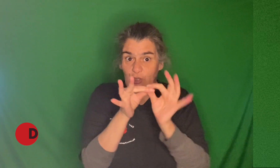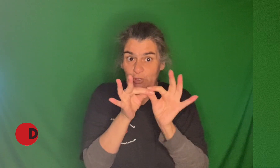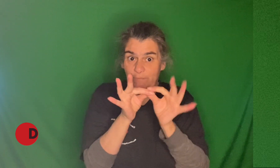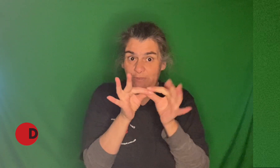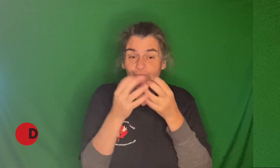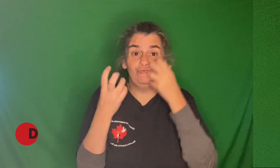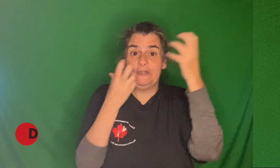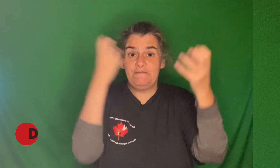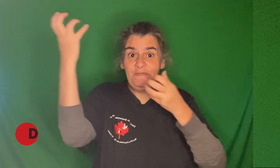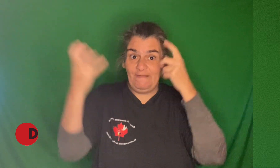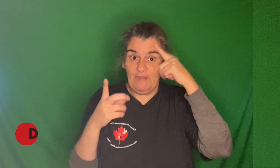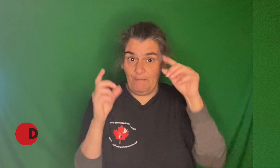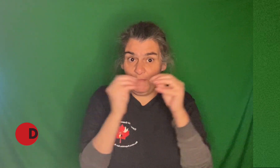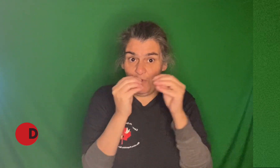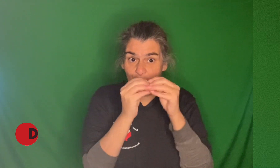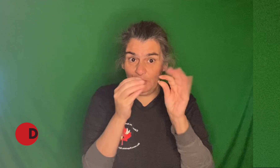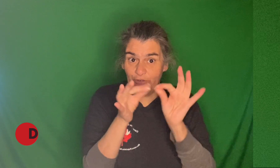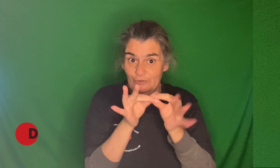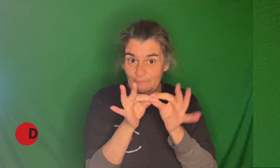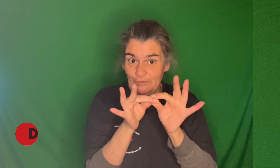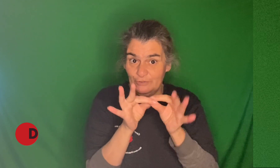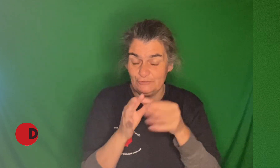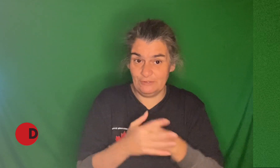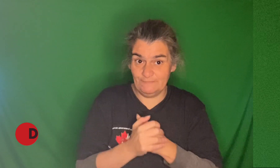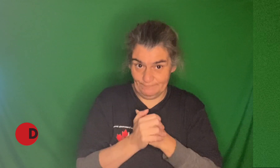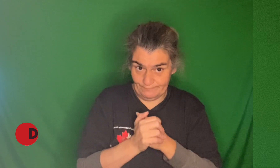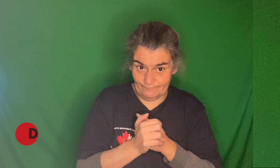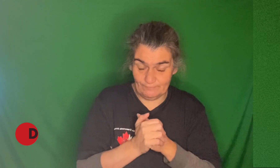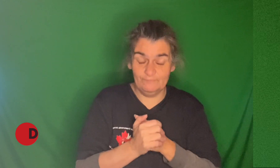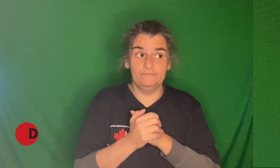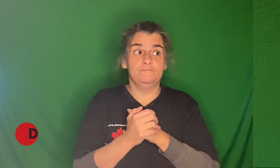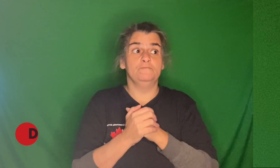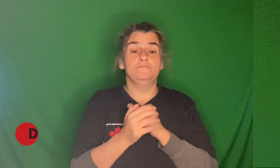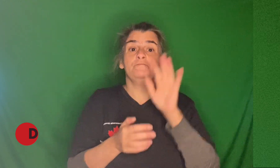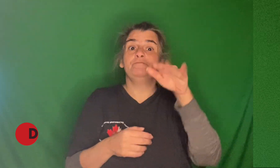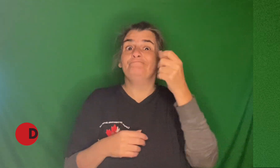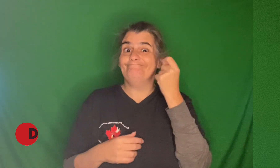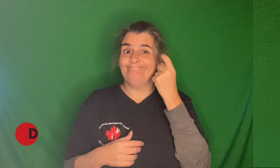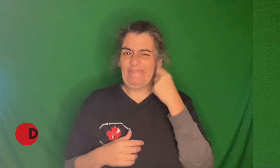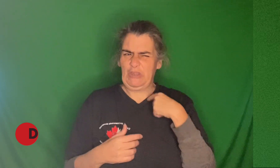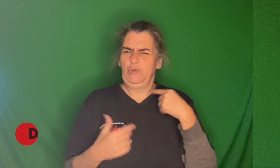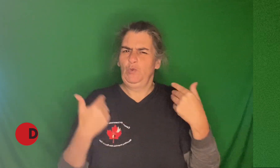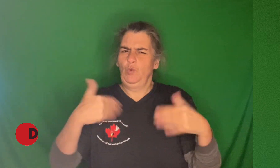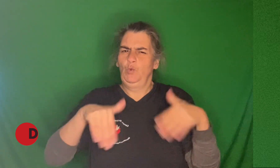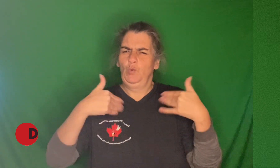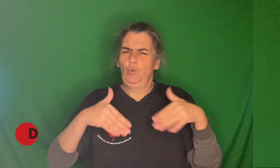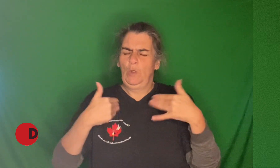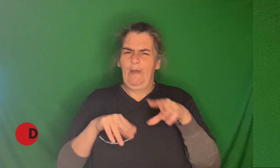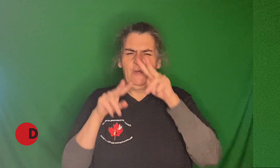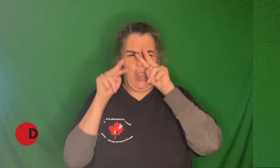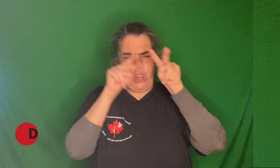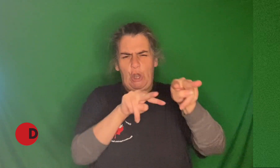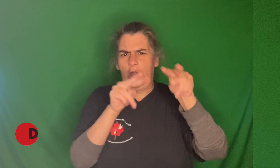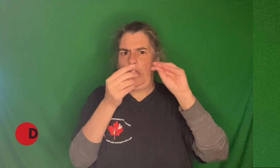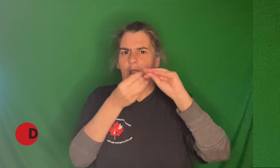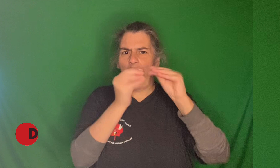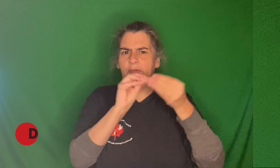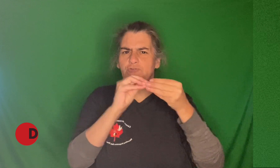and VRI with many options, the demand for interpreters is higher.